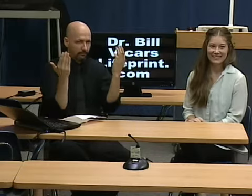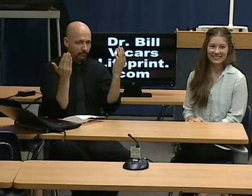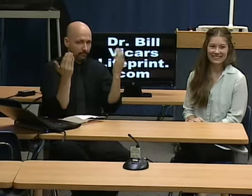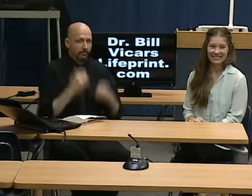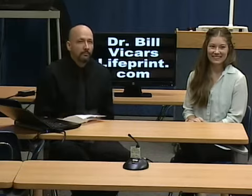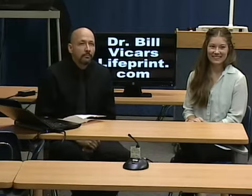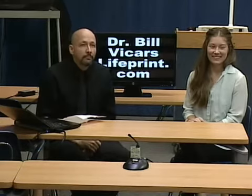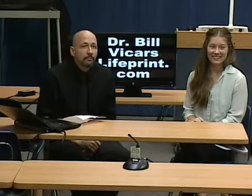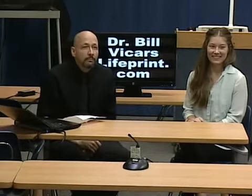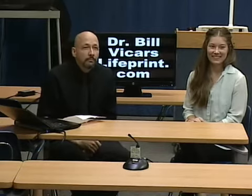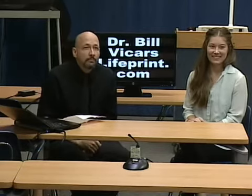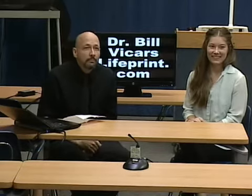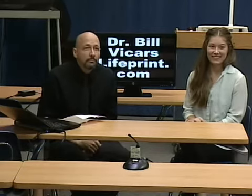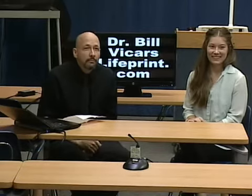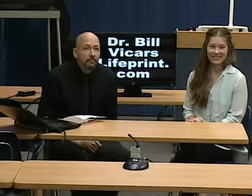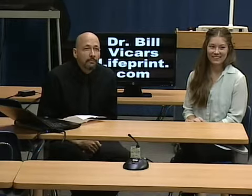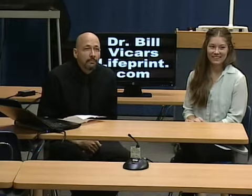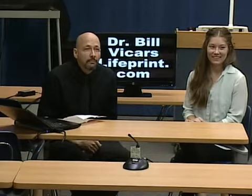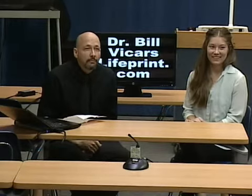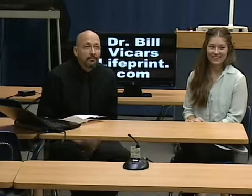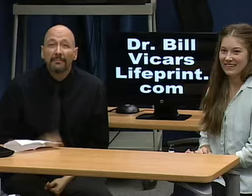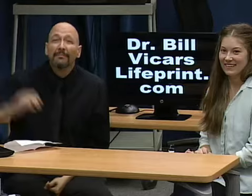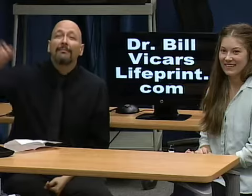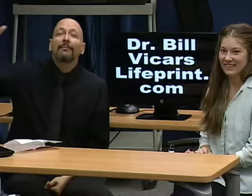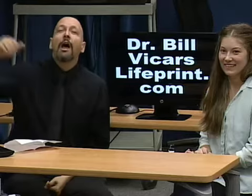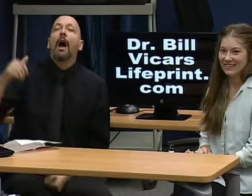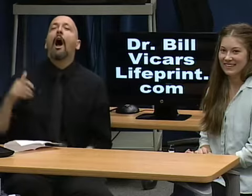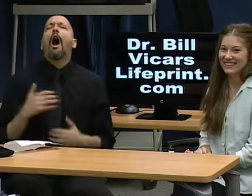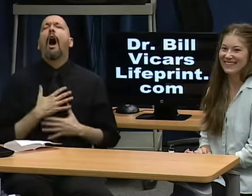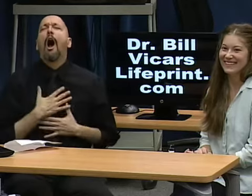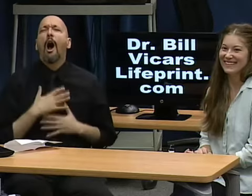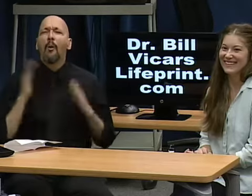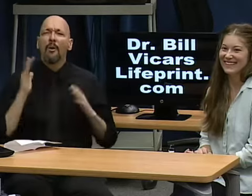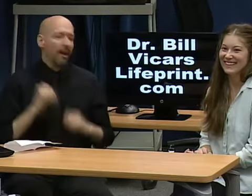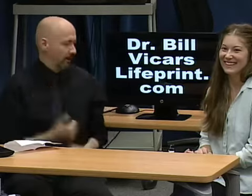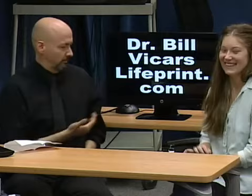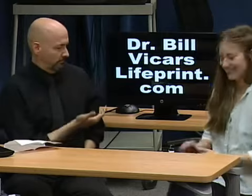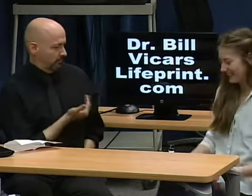Bring it in. Oh, wonderful! Scoot over here a bit.